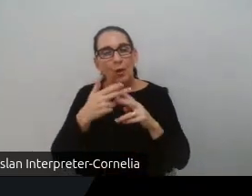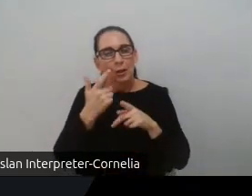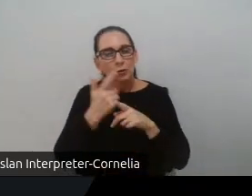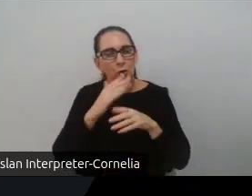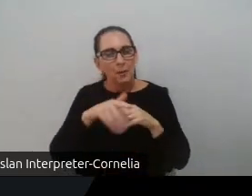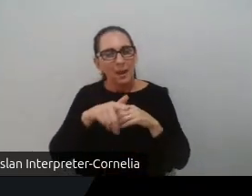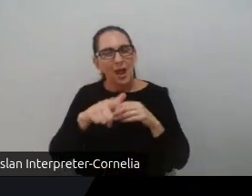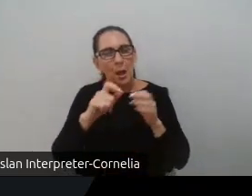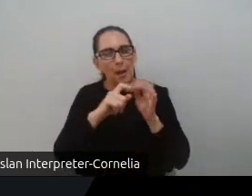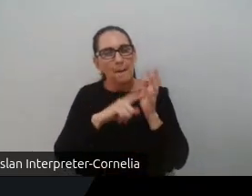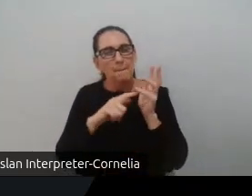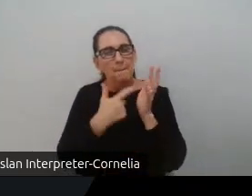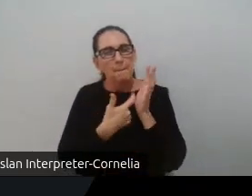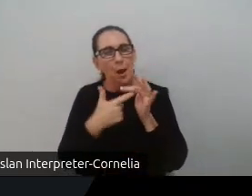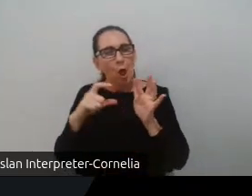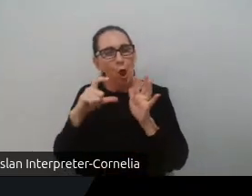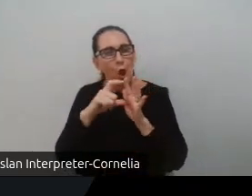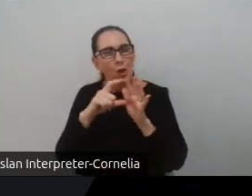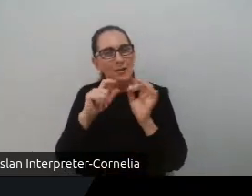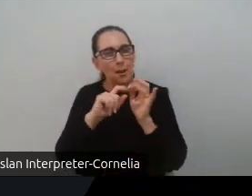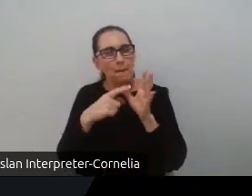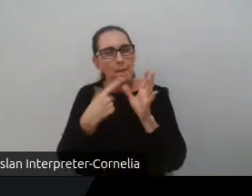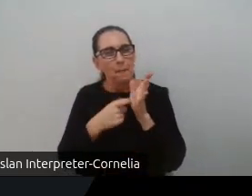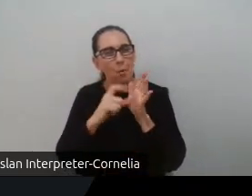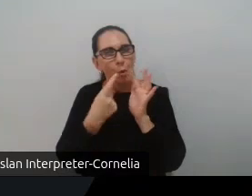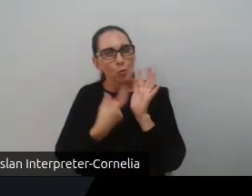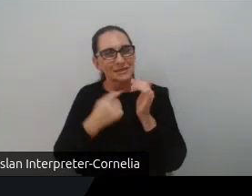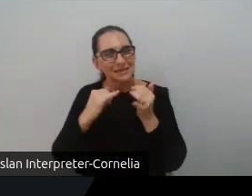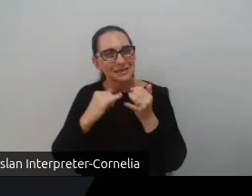Queensland today. You've probably seen a lot of the cards that have been embedded throughout the